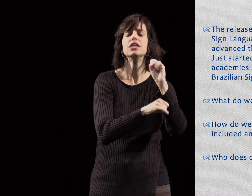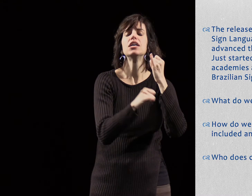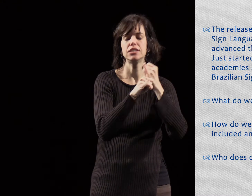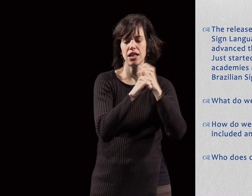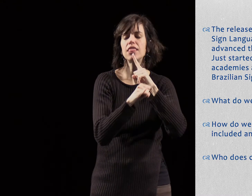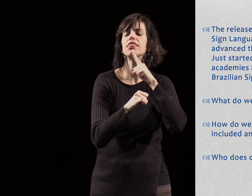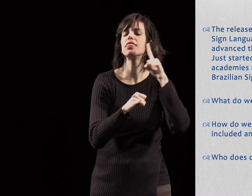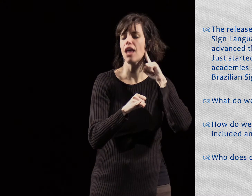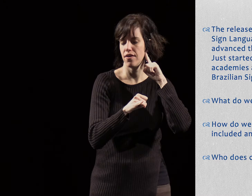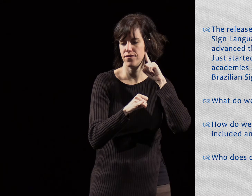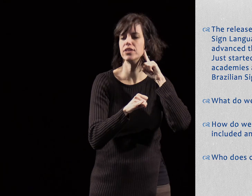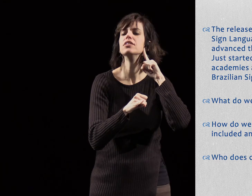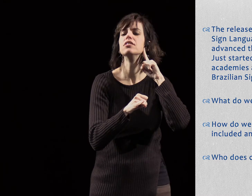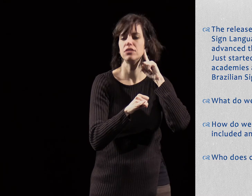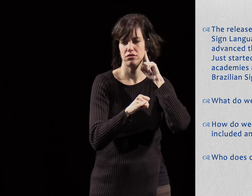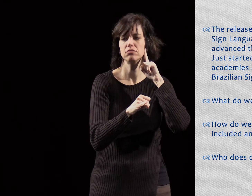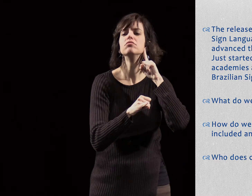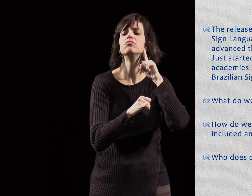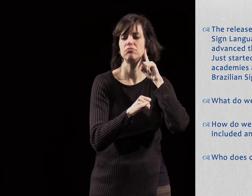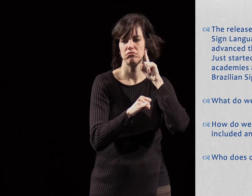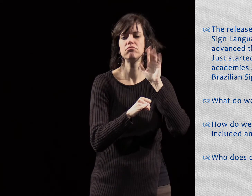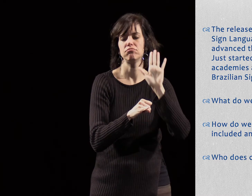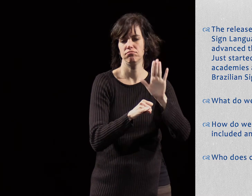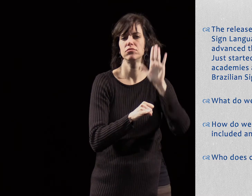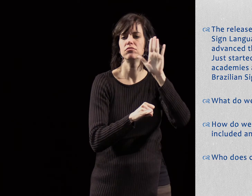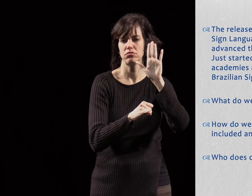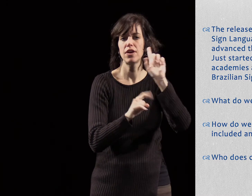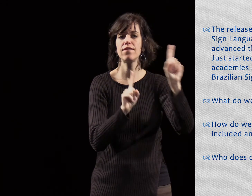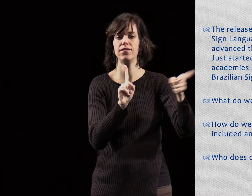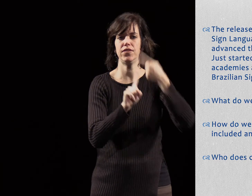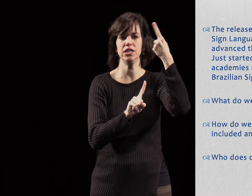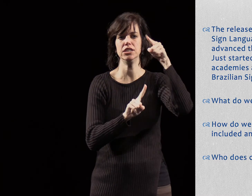And again, it's a Deaf school, the first one there in Rio.